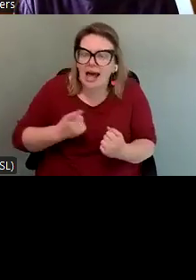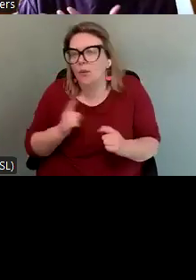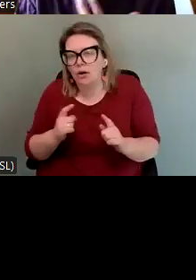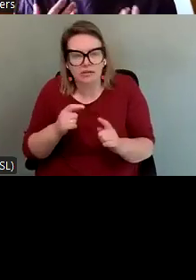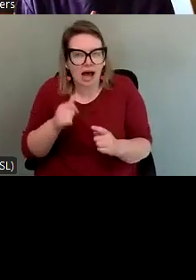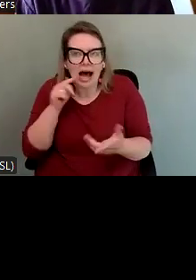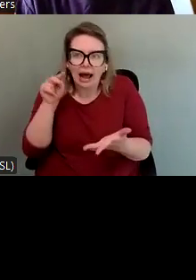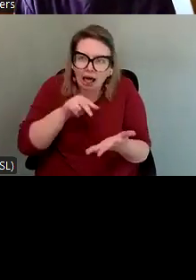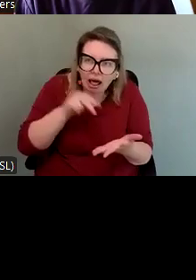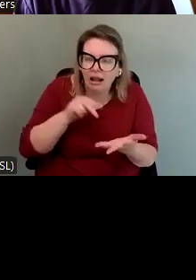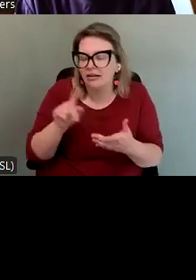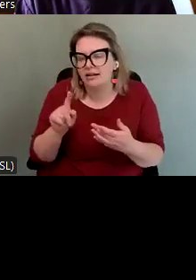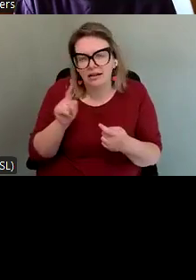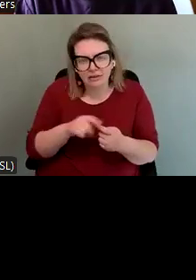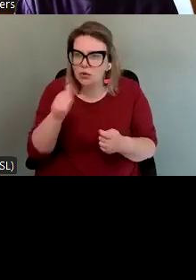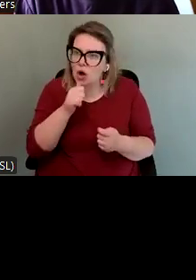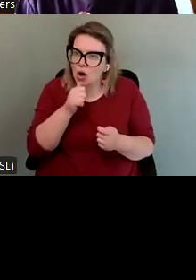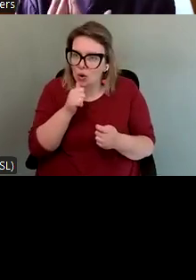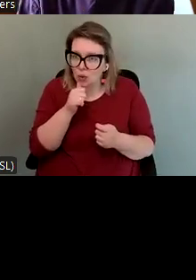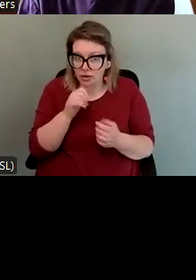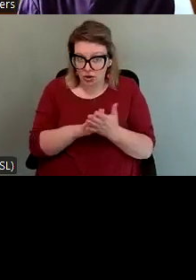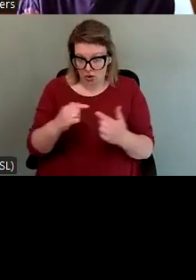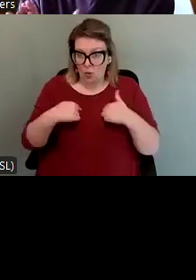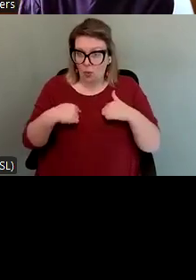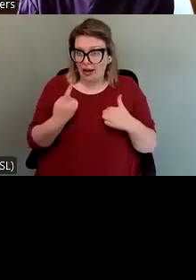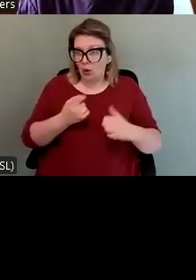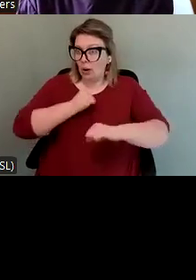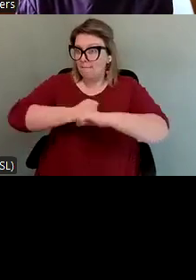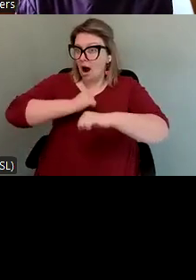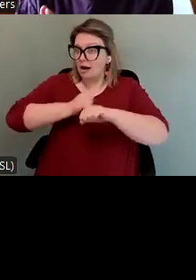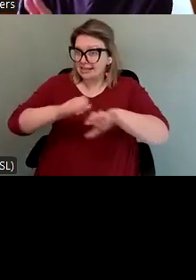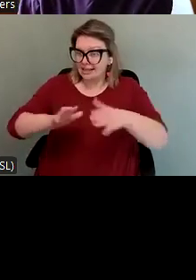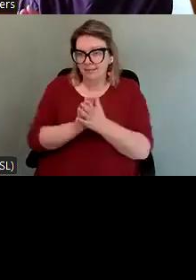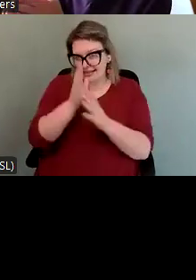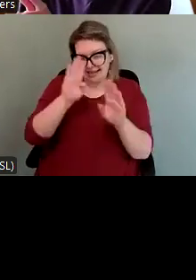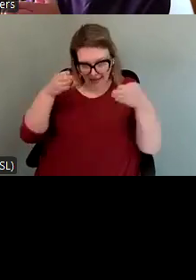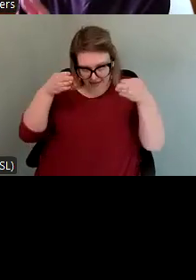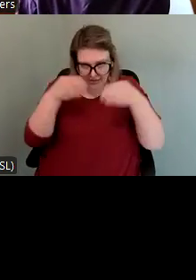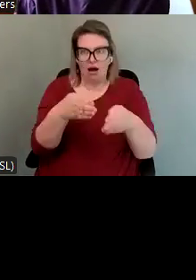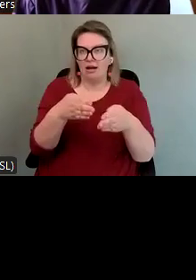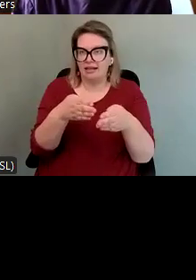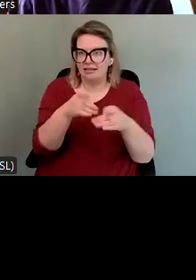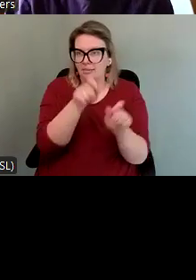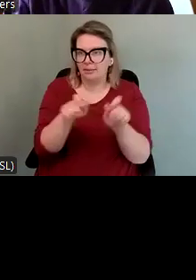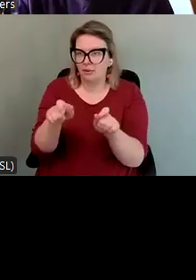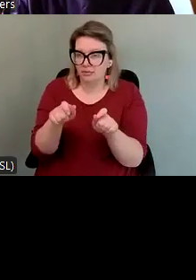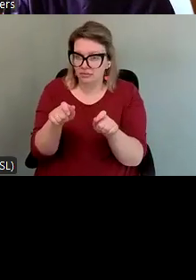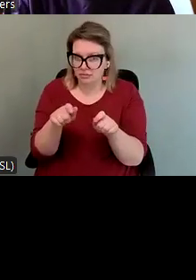We can use that as marketers to target the right people. That's where it becomes really efficient.